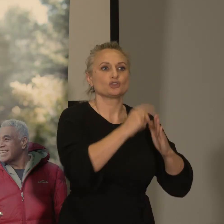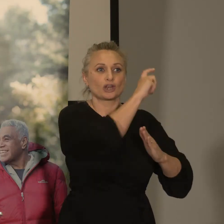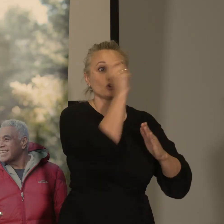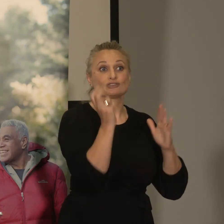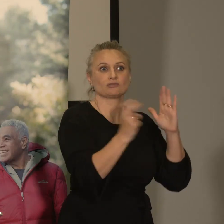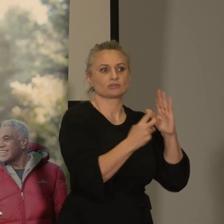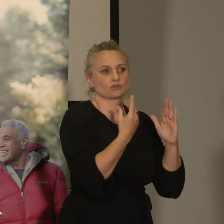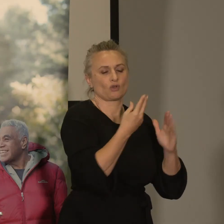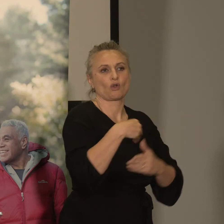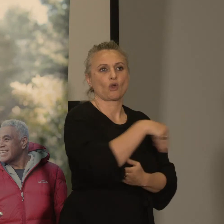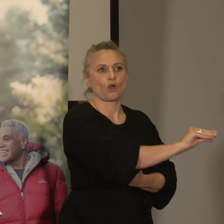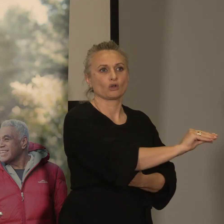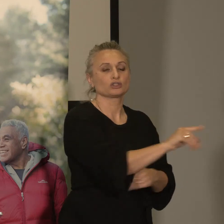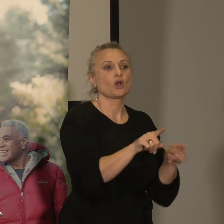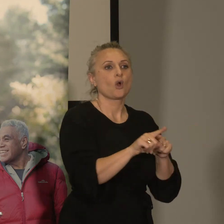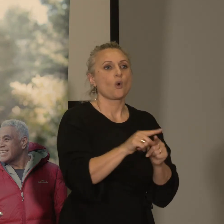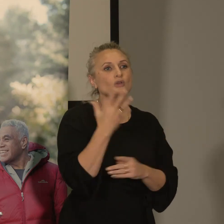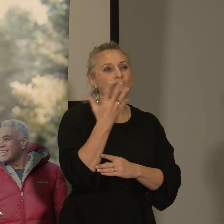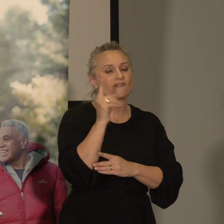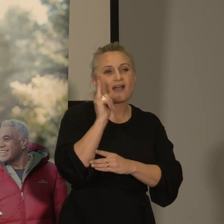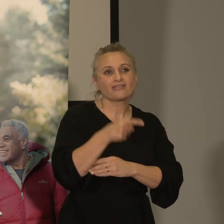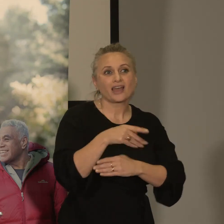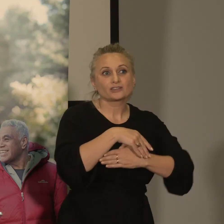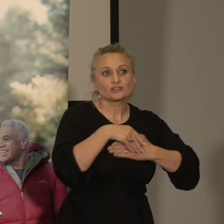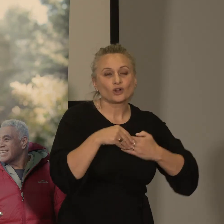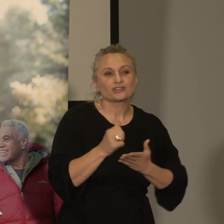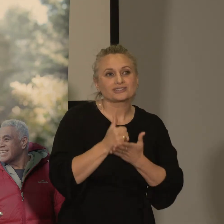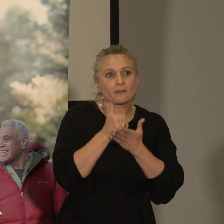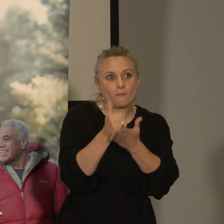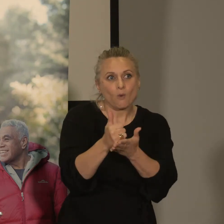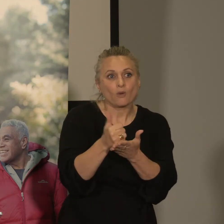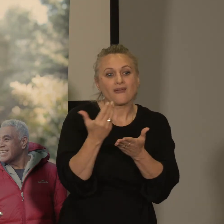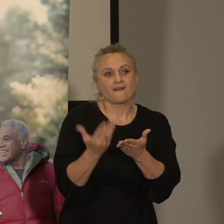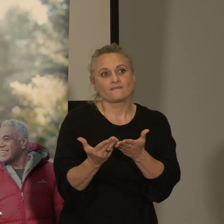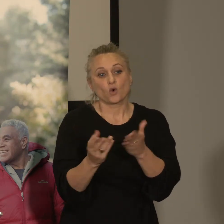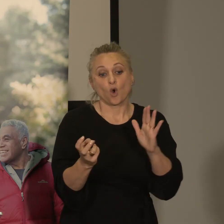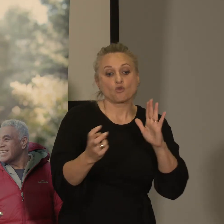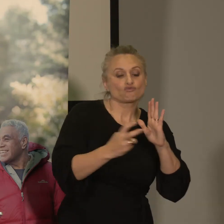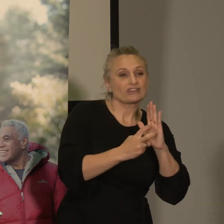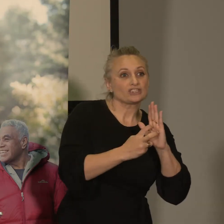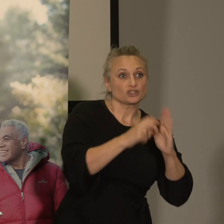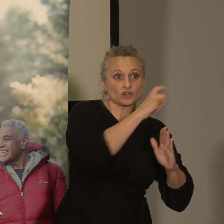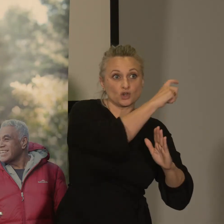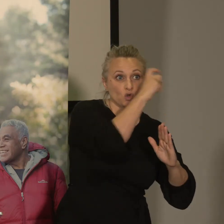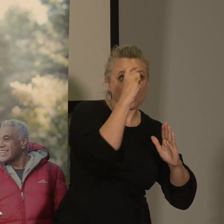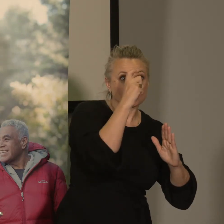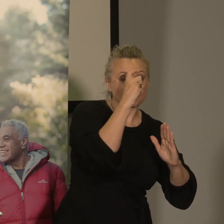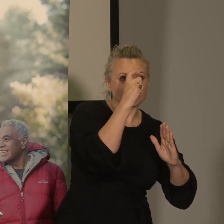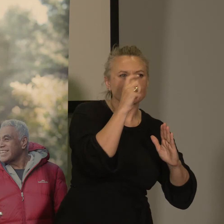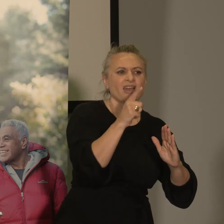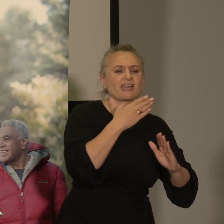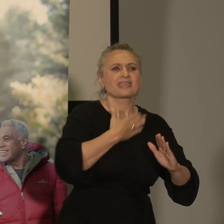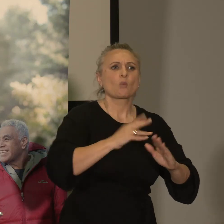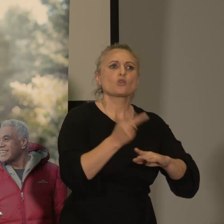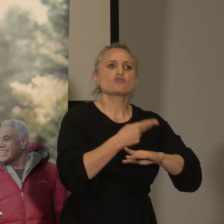costs. We are also providing